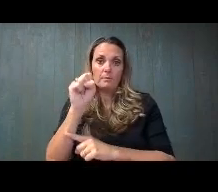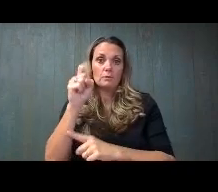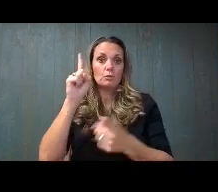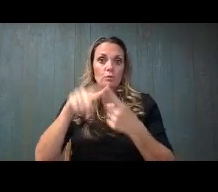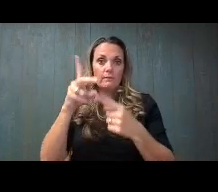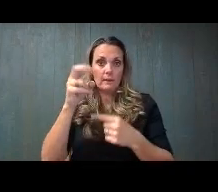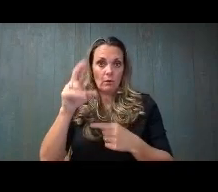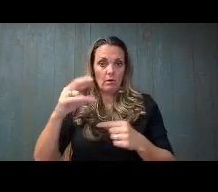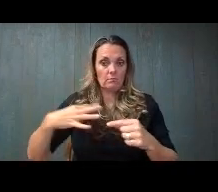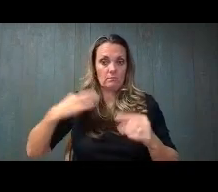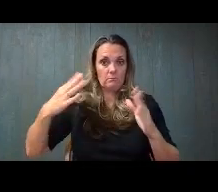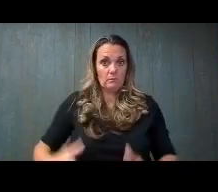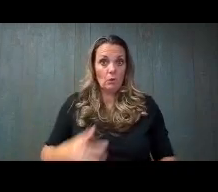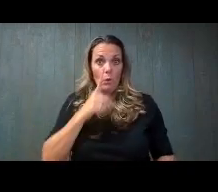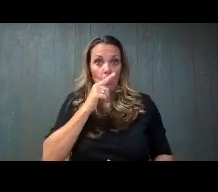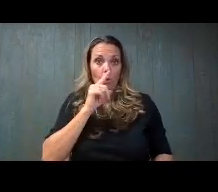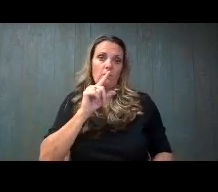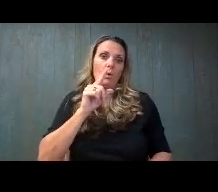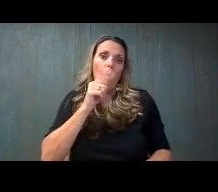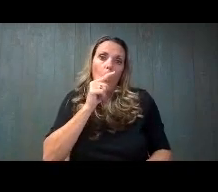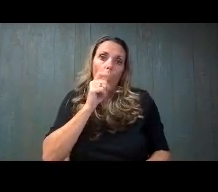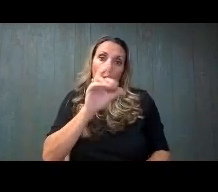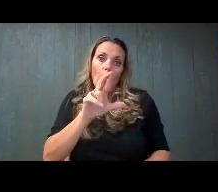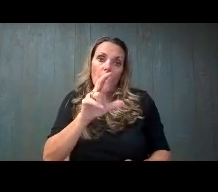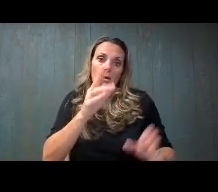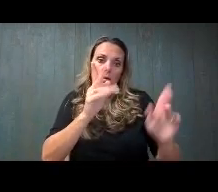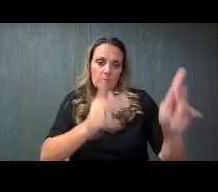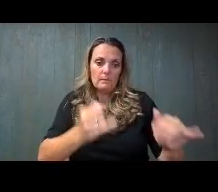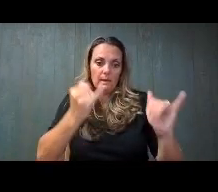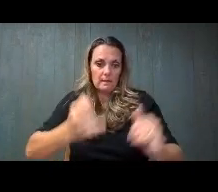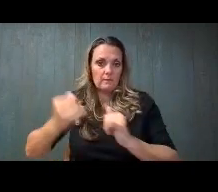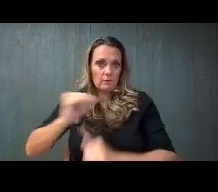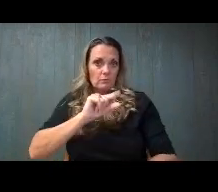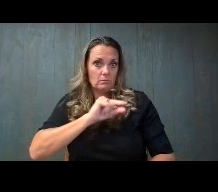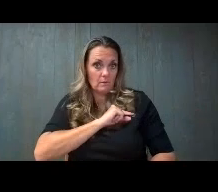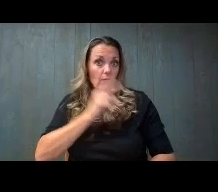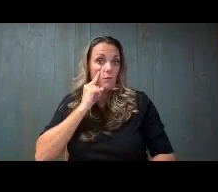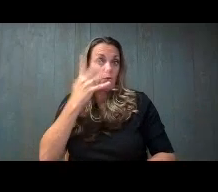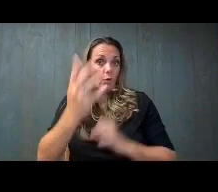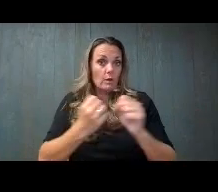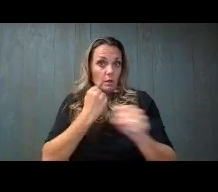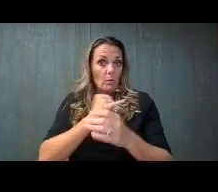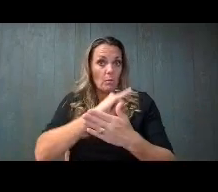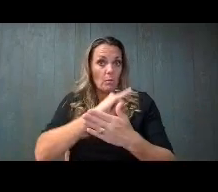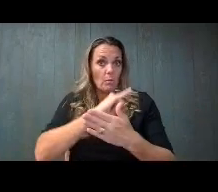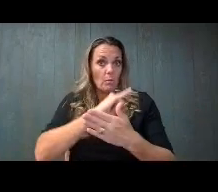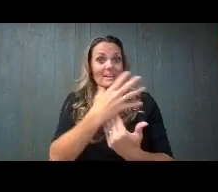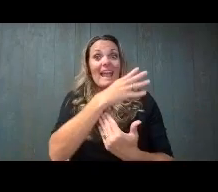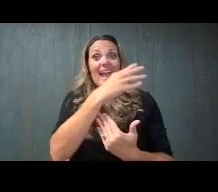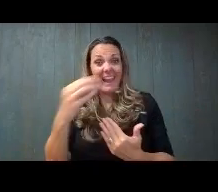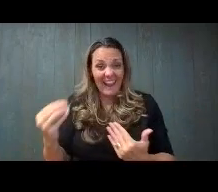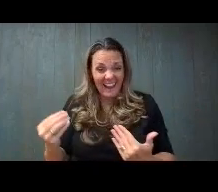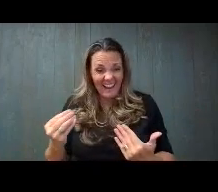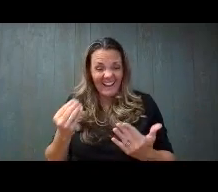or eligible individuals during the four year project, as well as after the project ends.